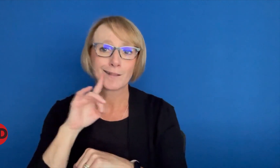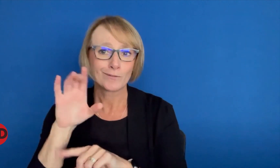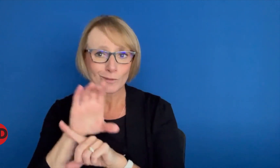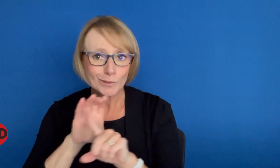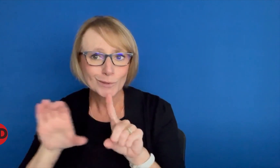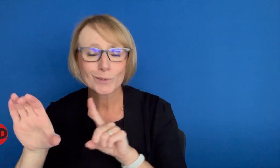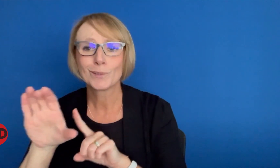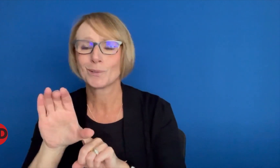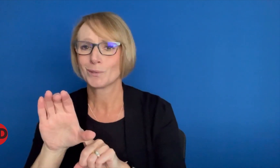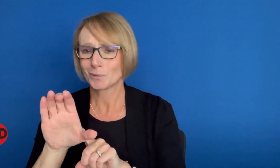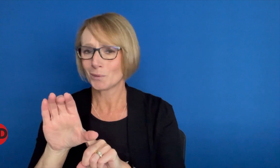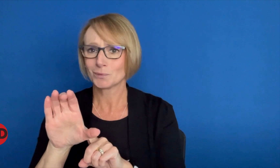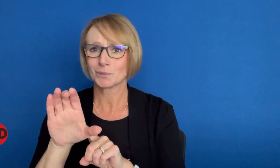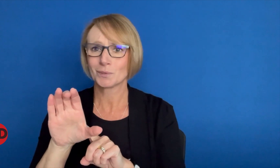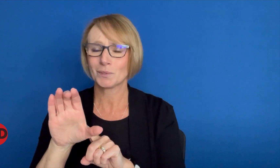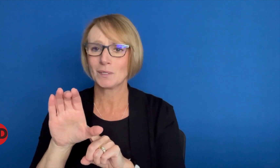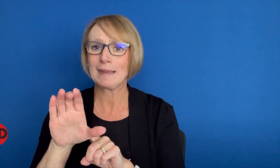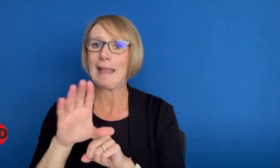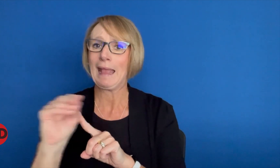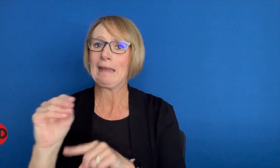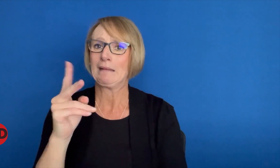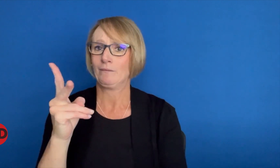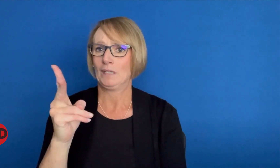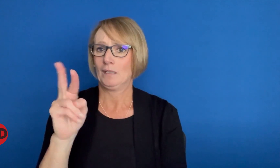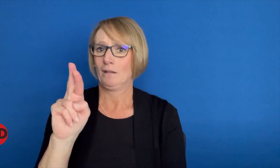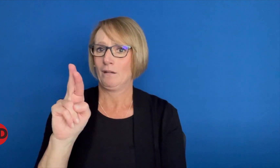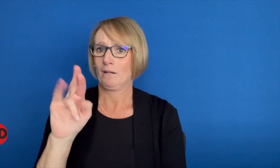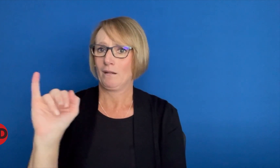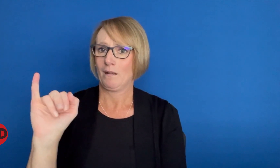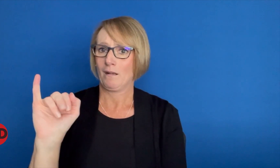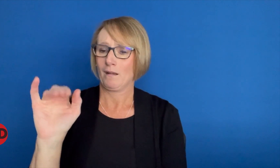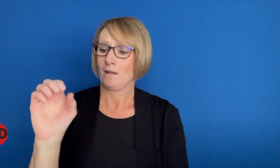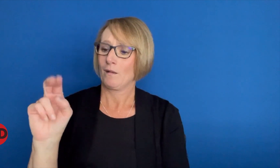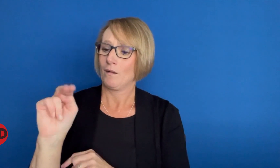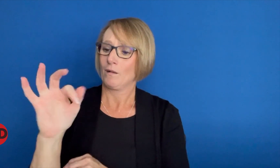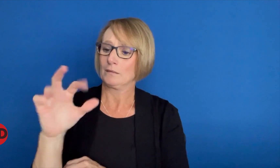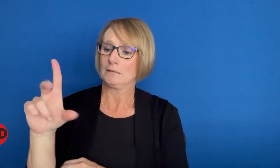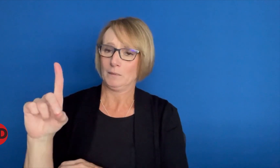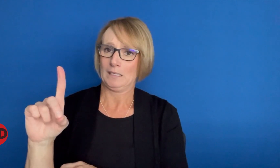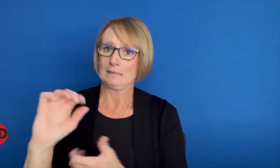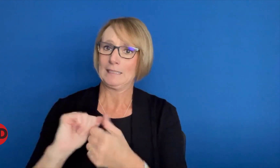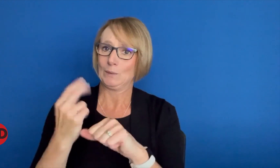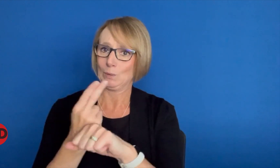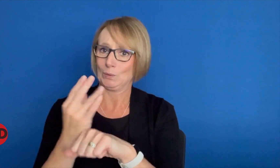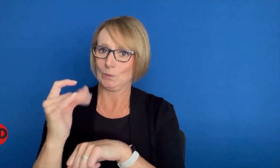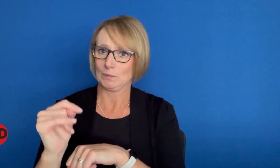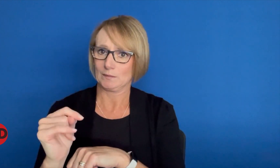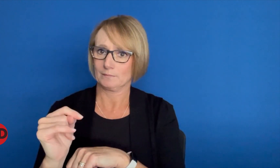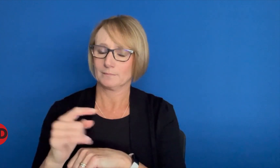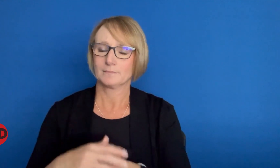access, Deaf culture and how to use VRI On Demand.